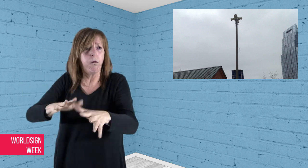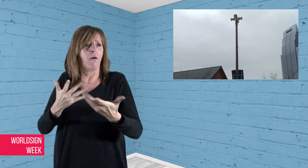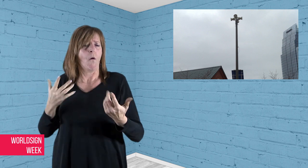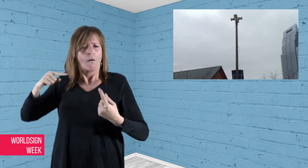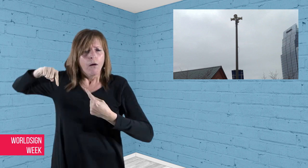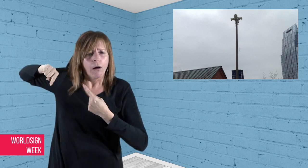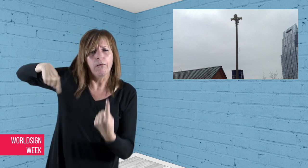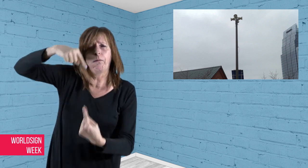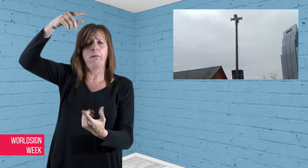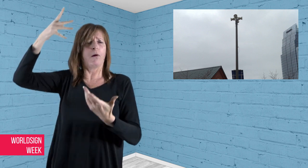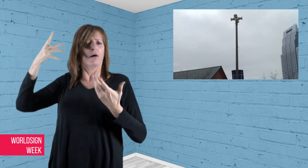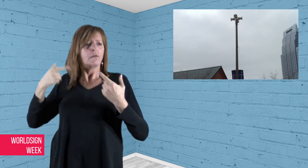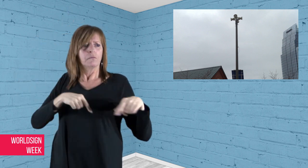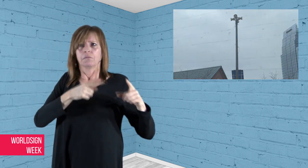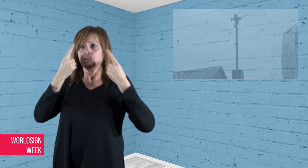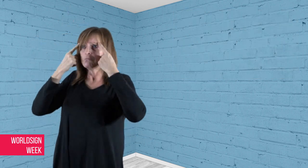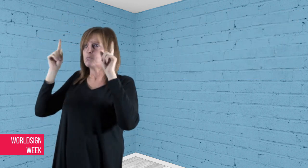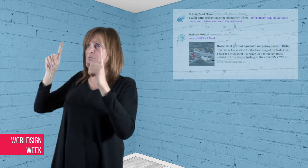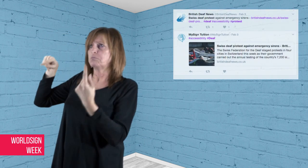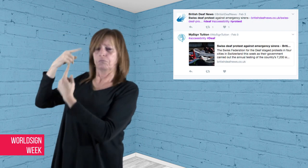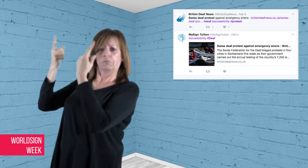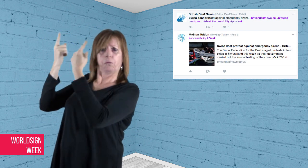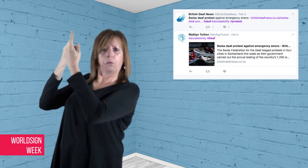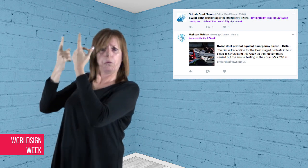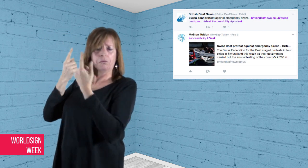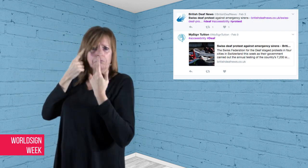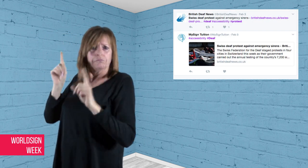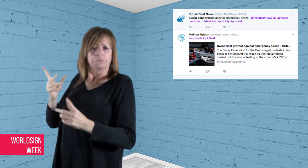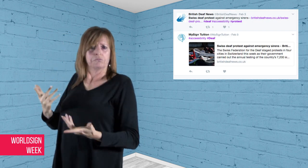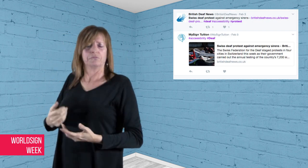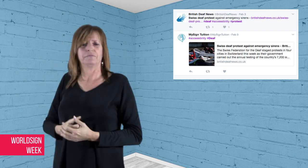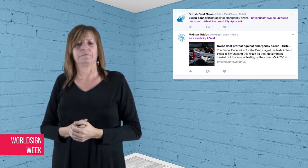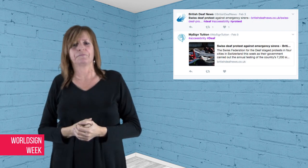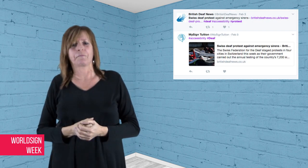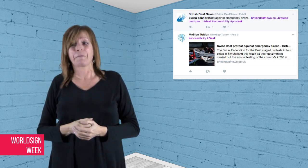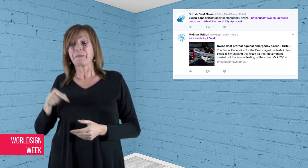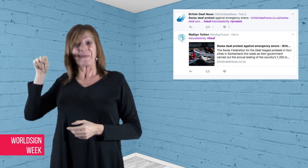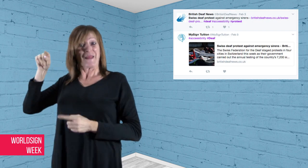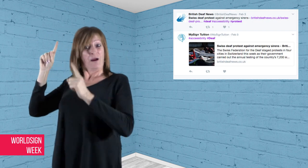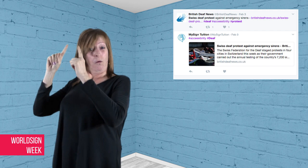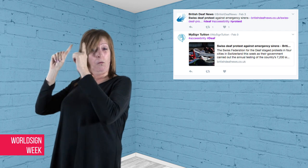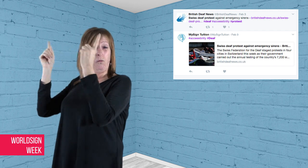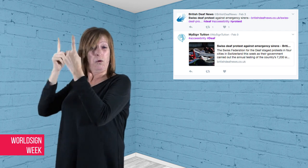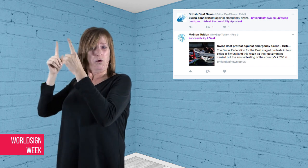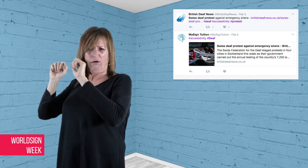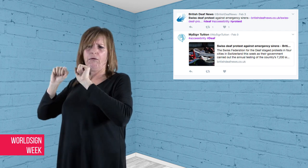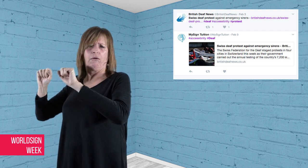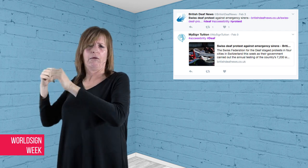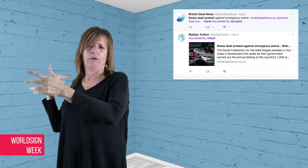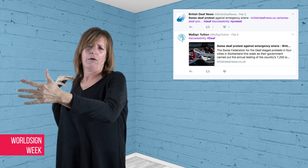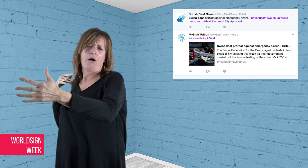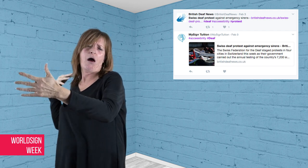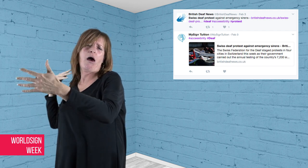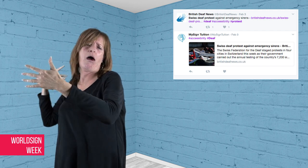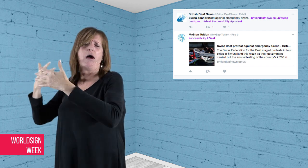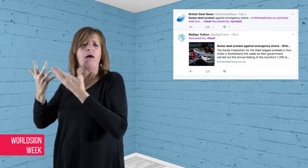in place since World War II to warn of impending disasters.